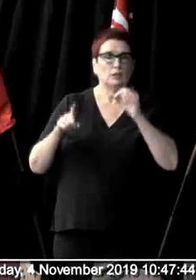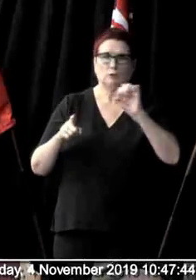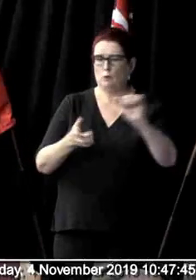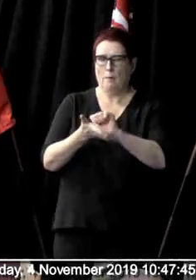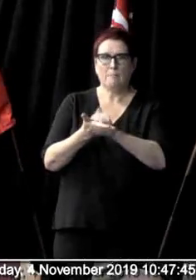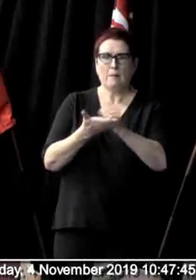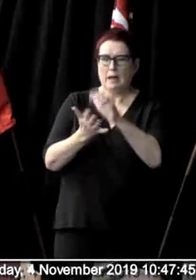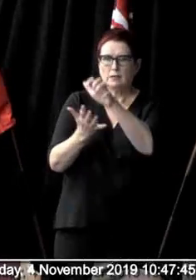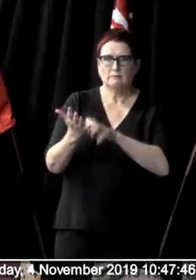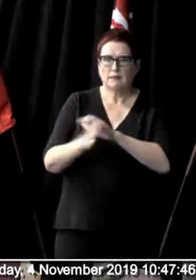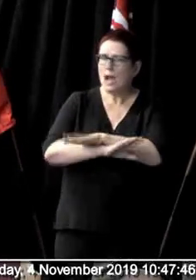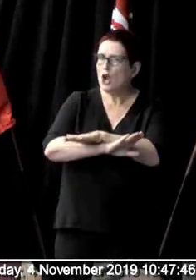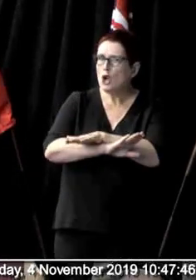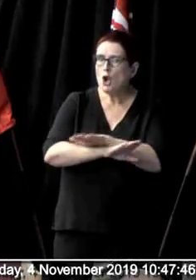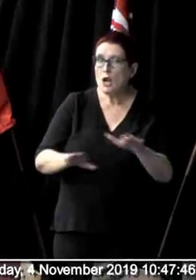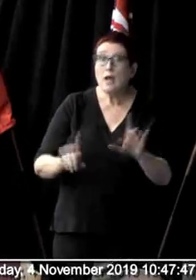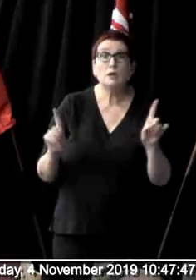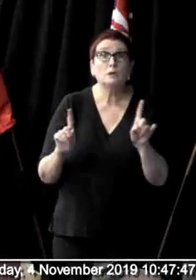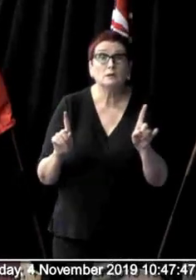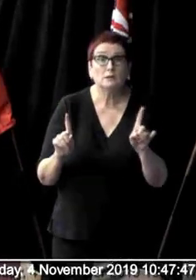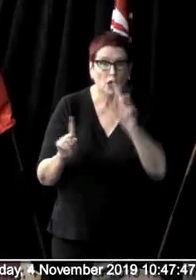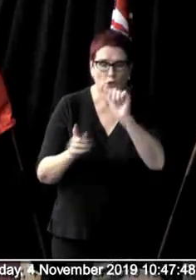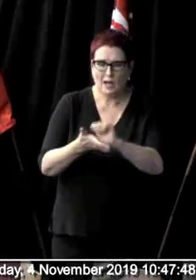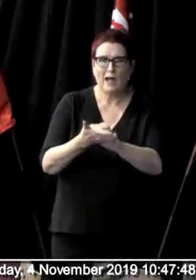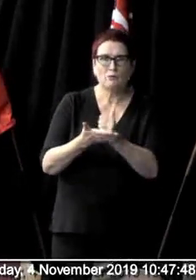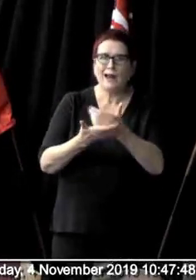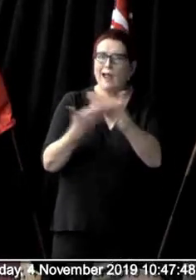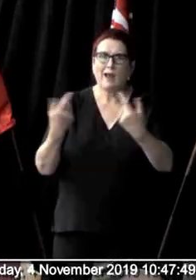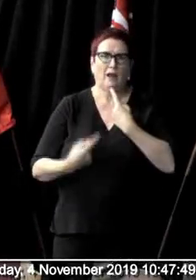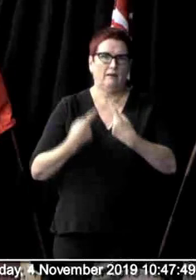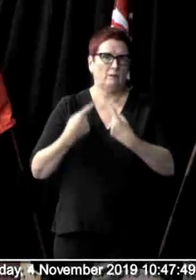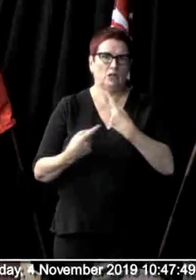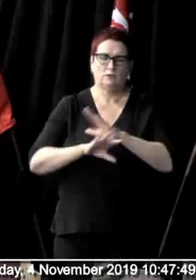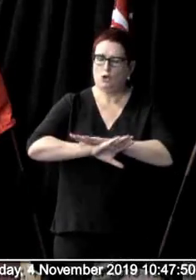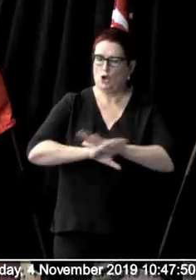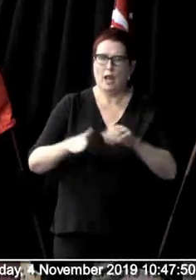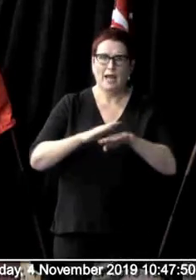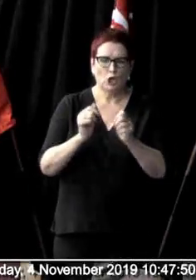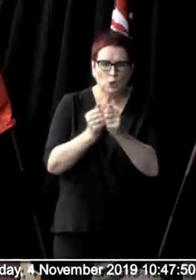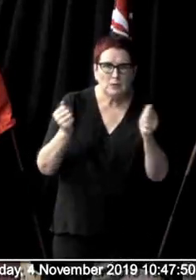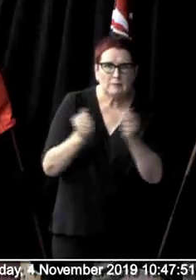expressly prohibits the publication of any information which would tend to identify